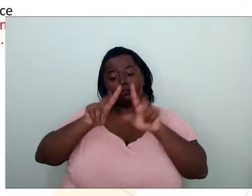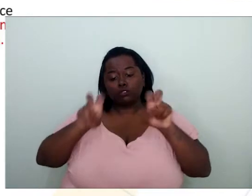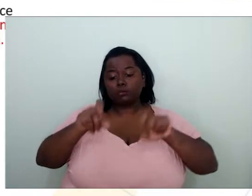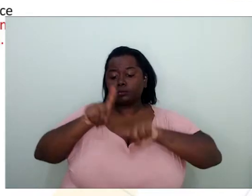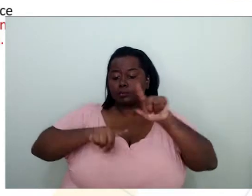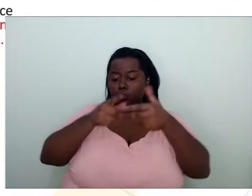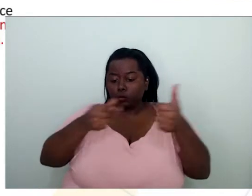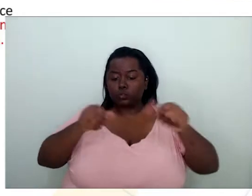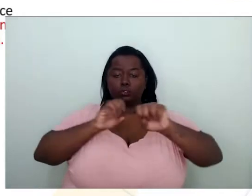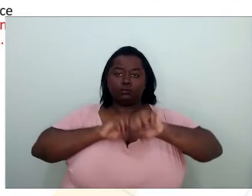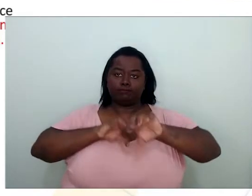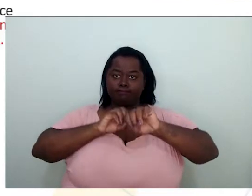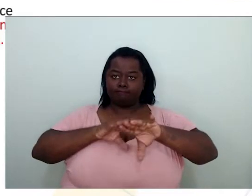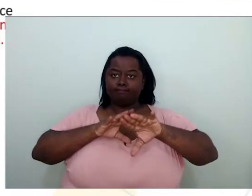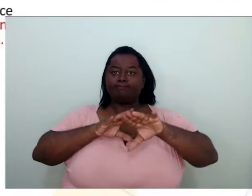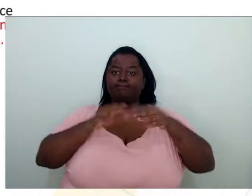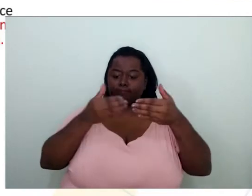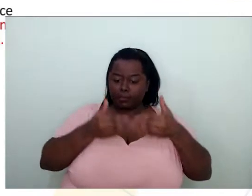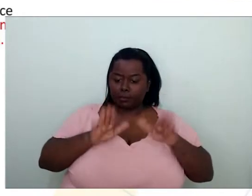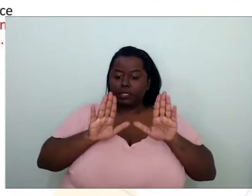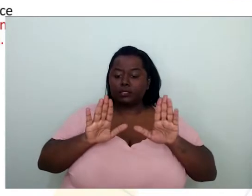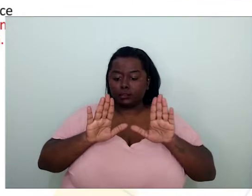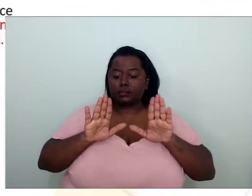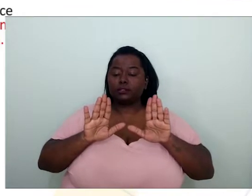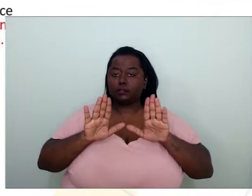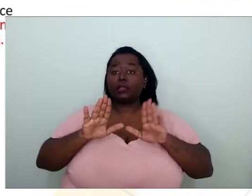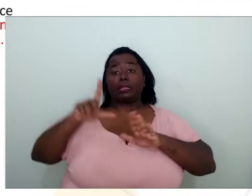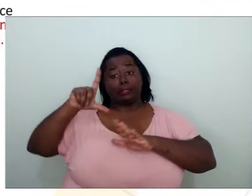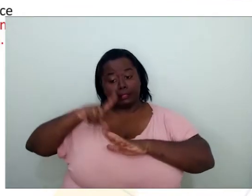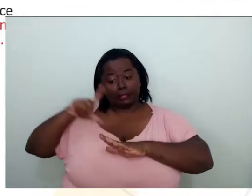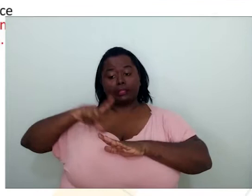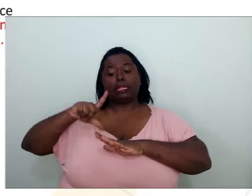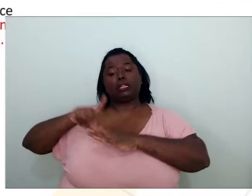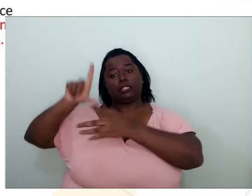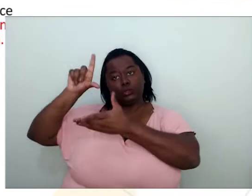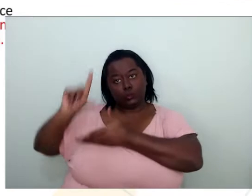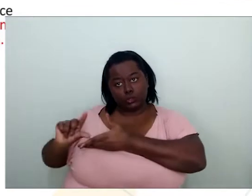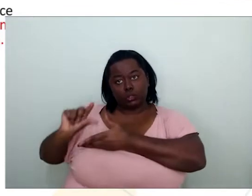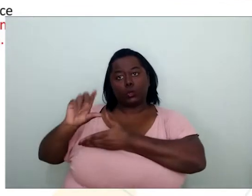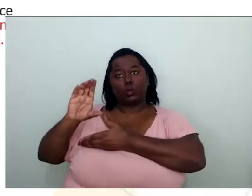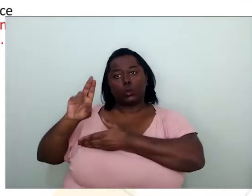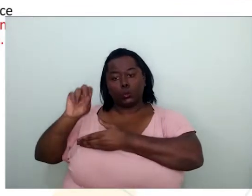of open educational resources besides if the reduction of the now here listen to